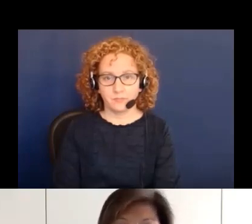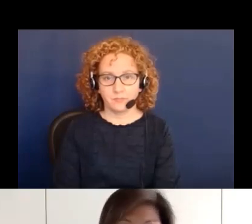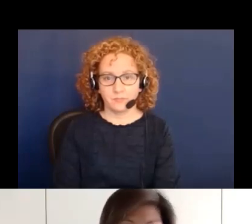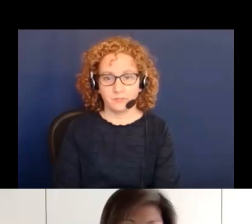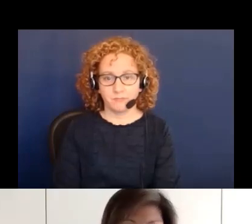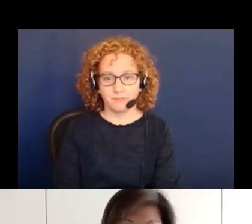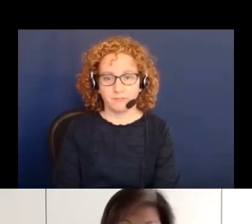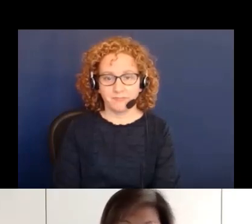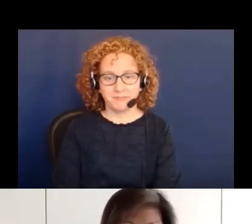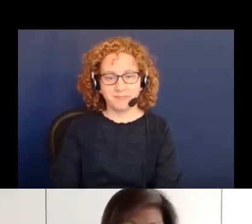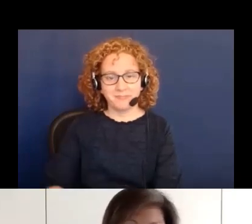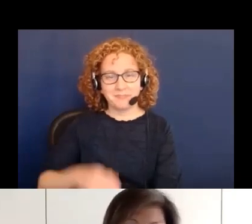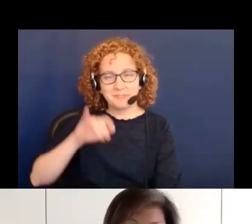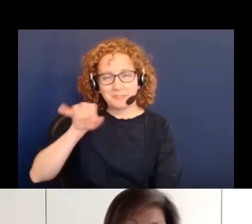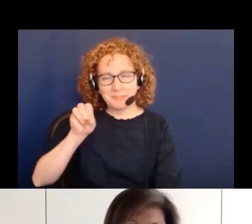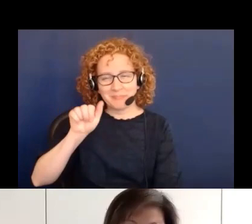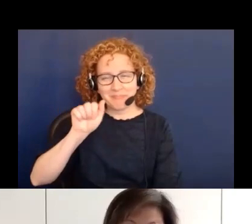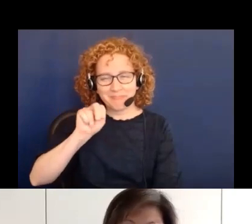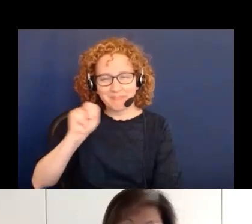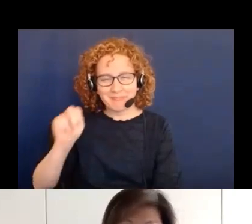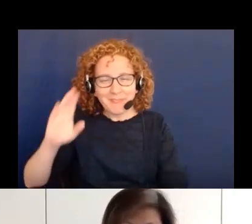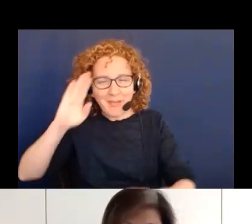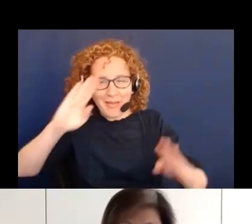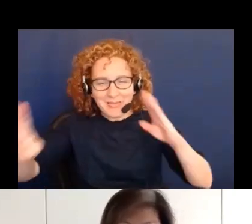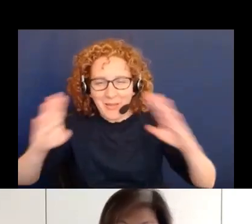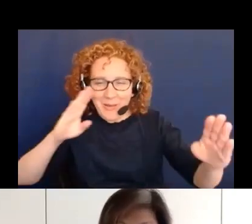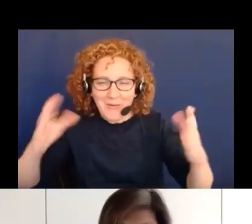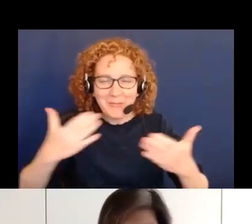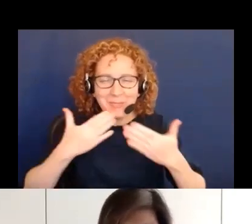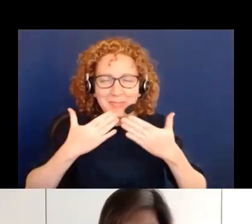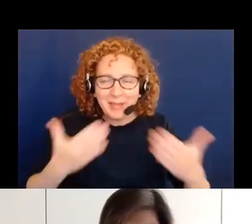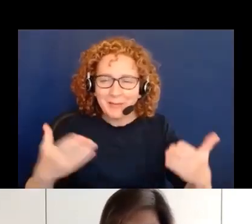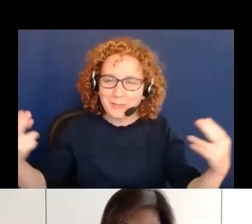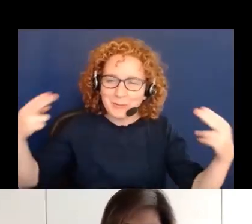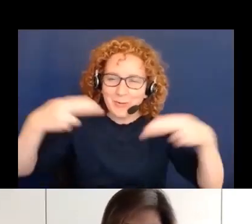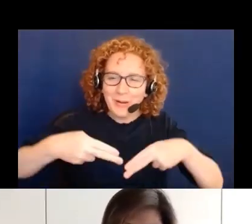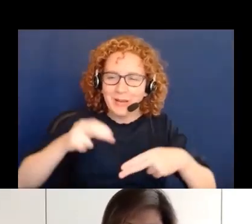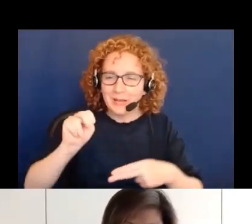Hello everyone thank you for joining the NAFSA International Education Town Hall